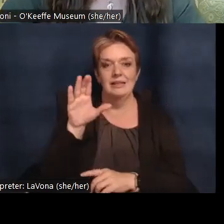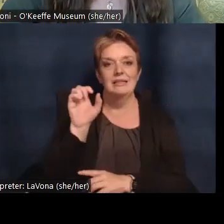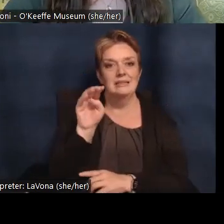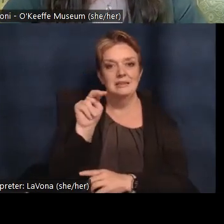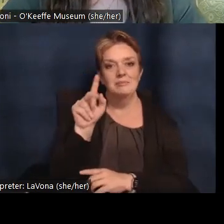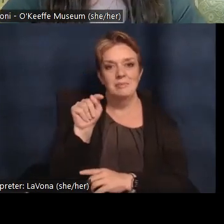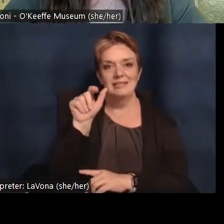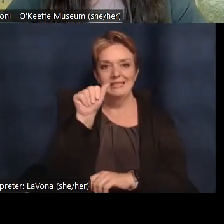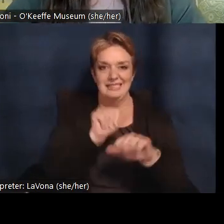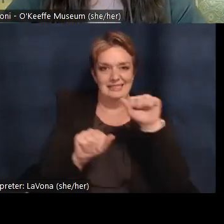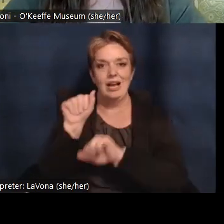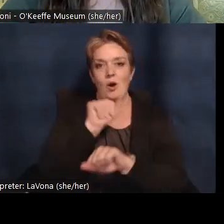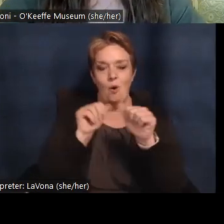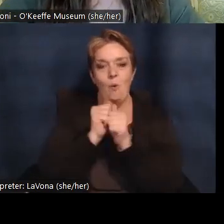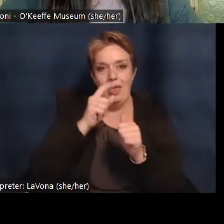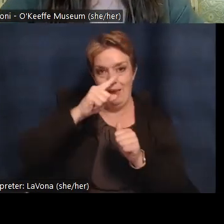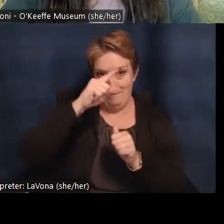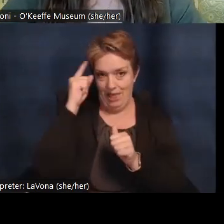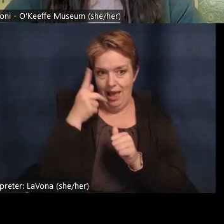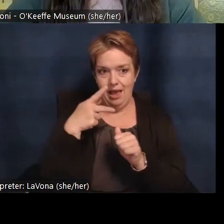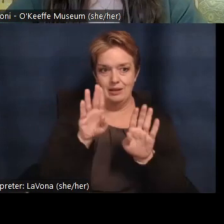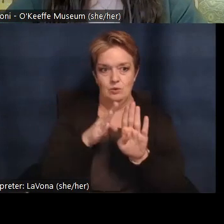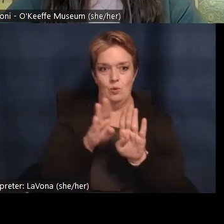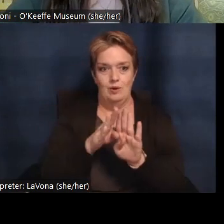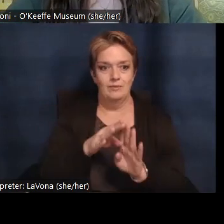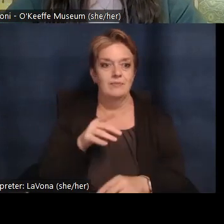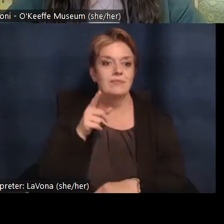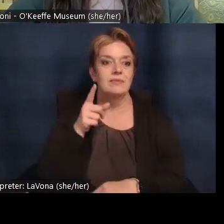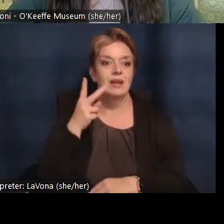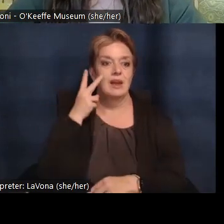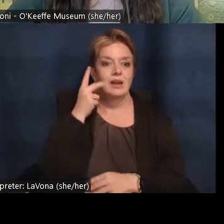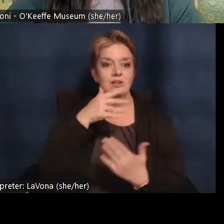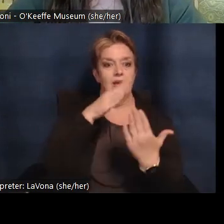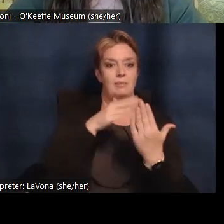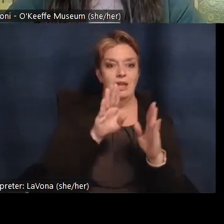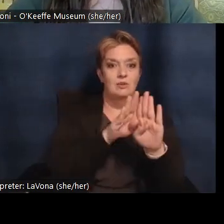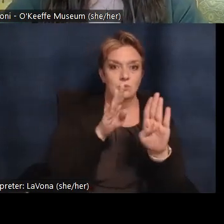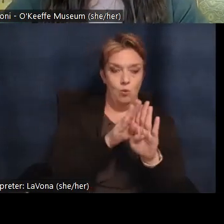Here in this painting, you're seeing O’Keeffe paint the door and the wall before the stucco was applied,